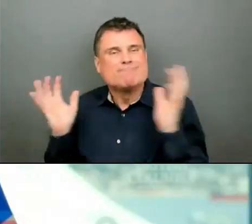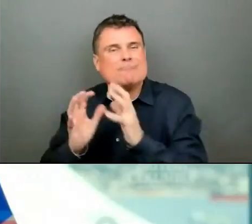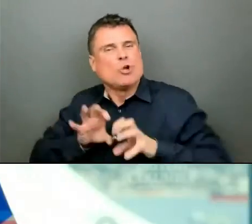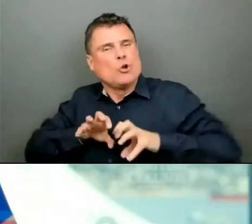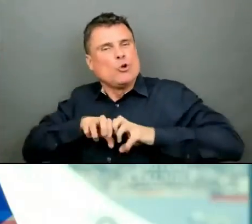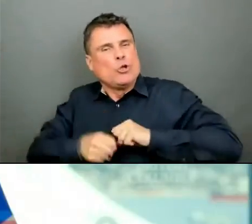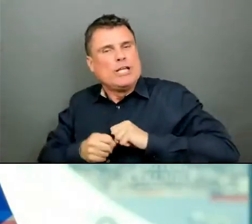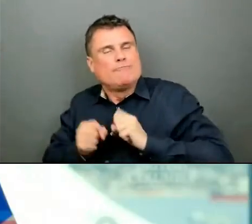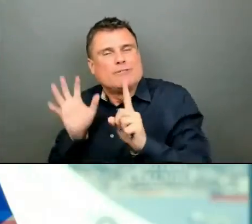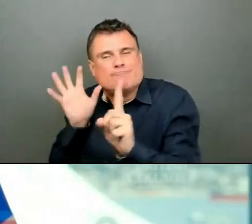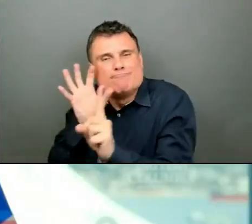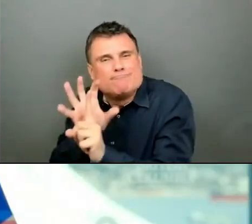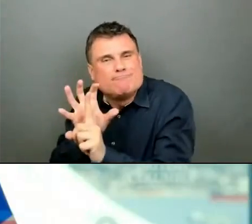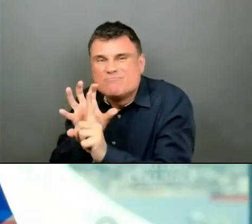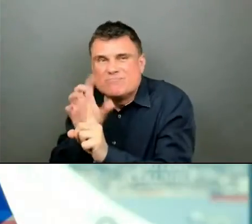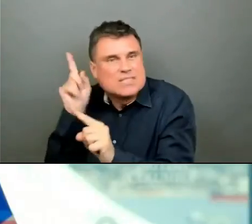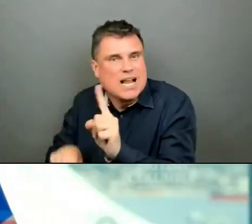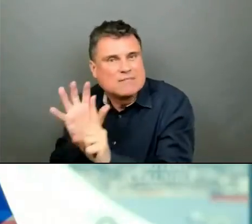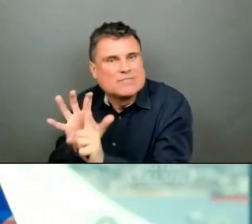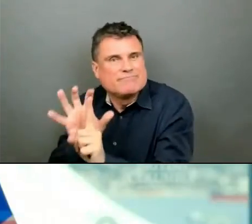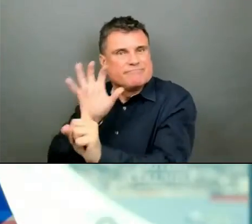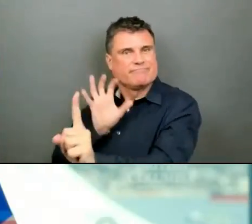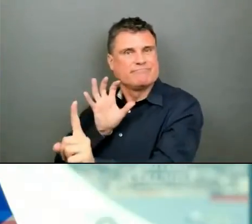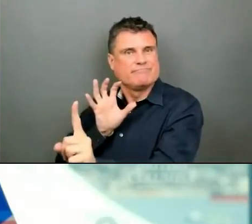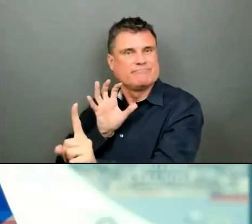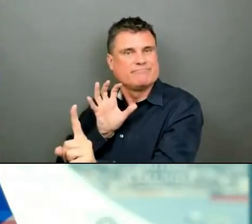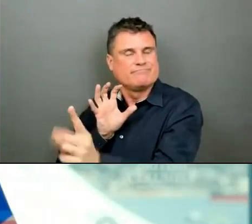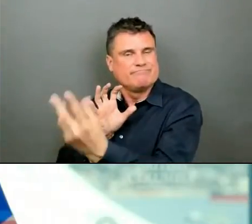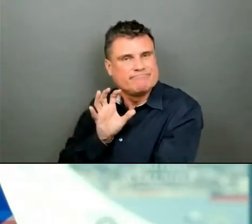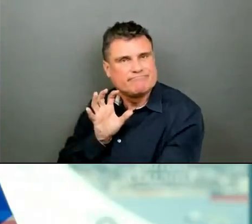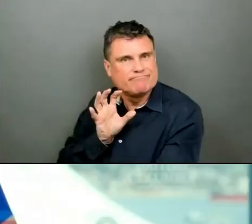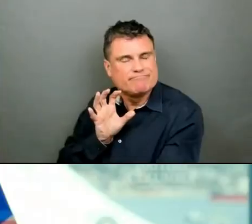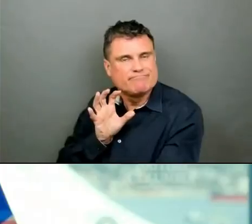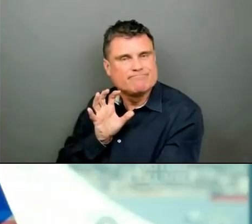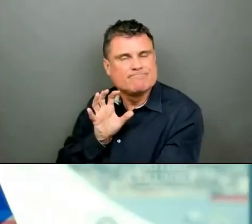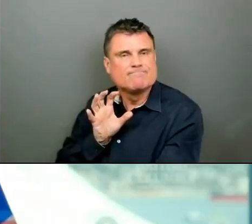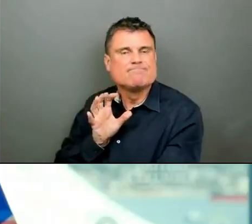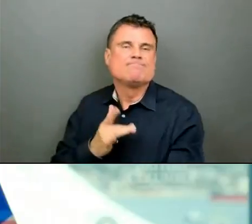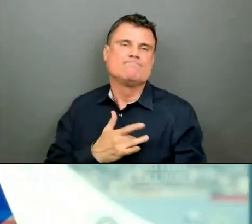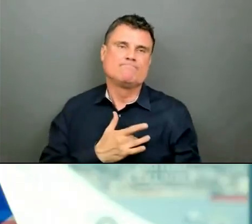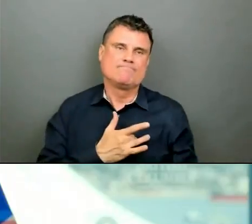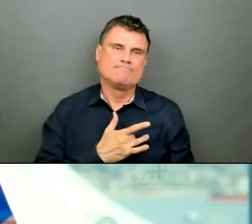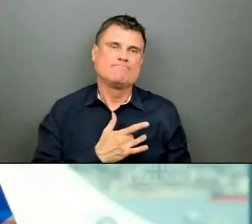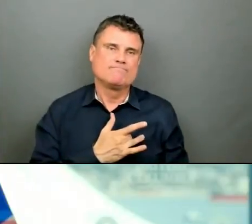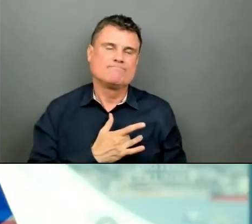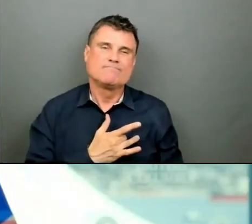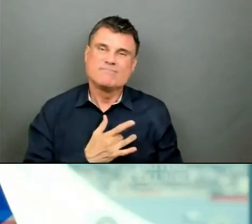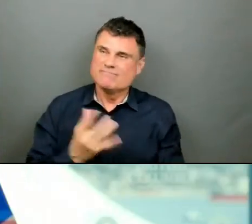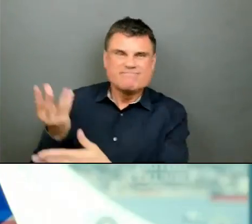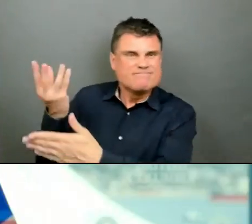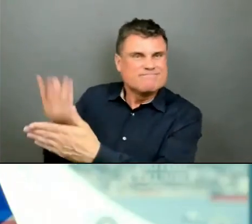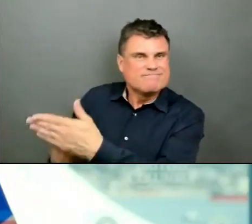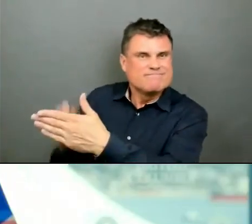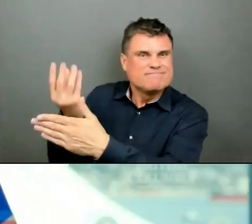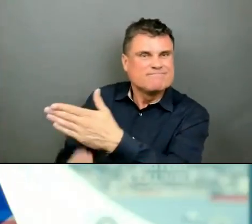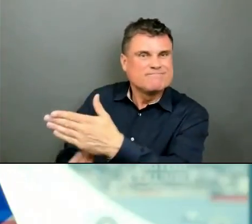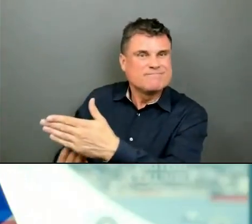BC I want to pass on my support and people know that when people pass away from this terrible virus, that